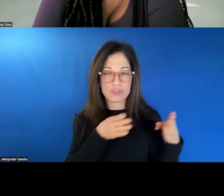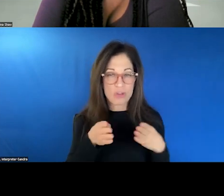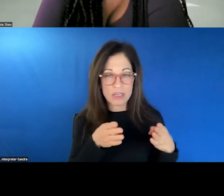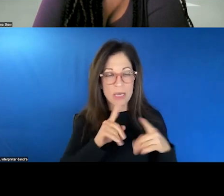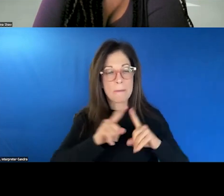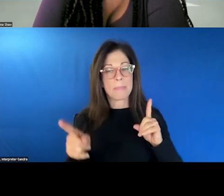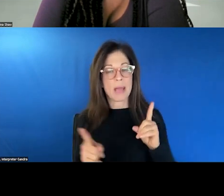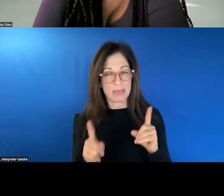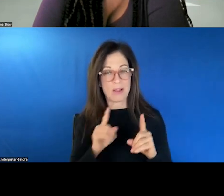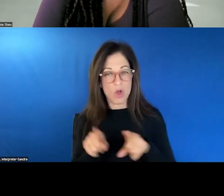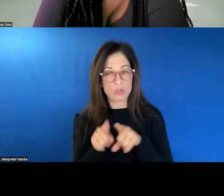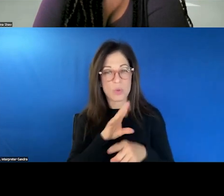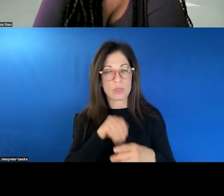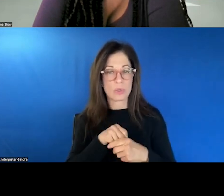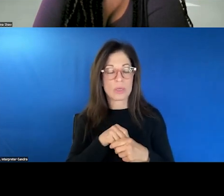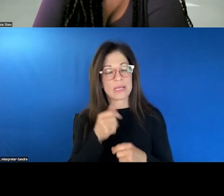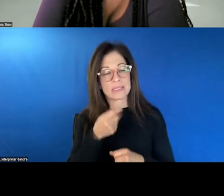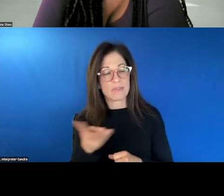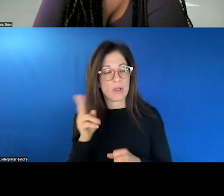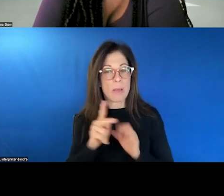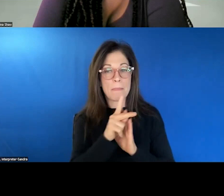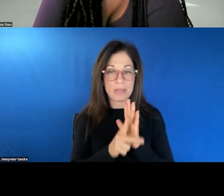STRATEGIES AND POLICY ACADEMY. WE HAD A POLICY ACADEMY WITH